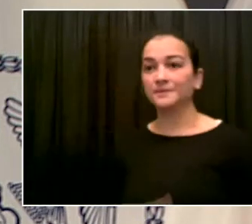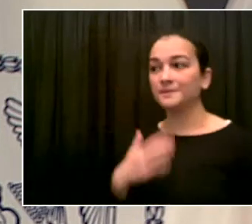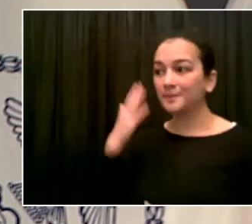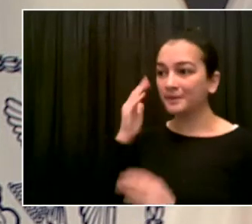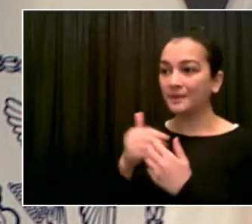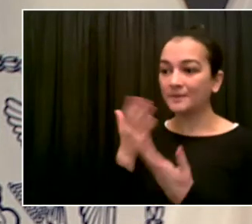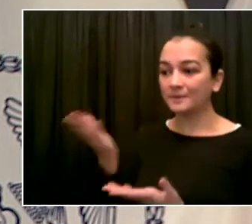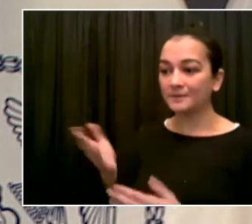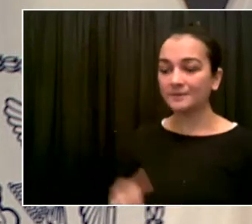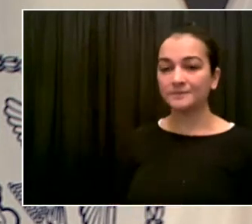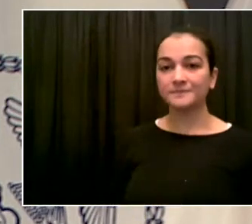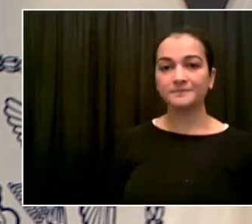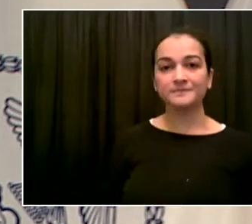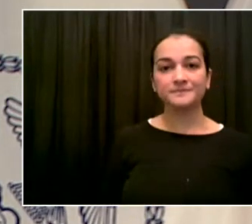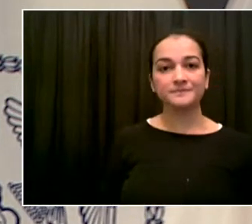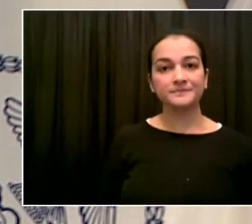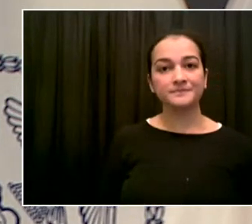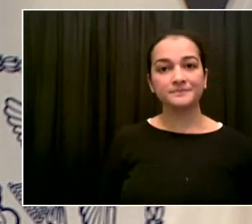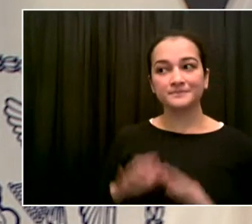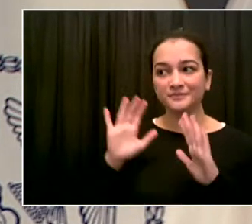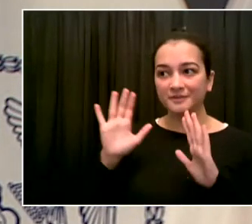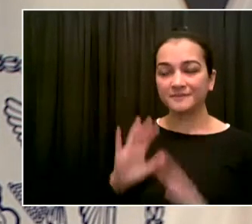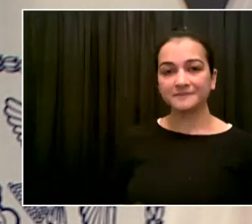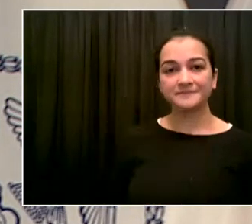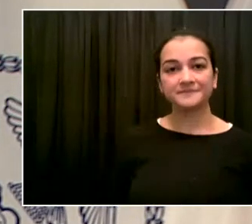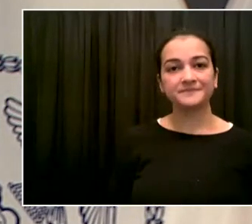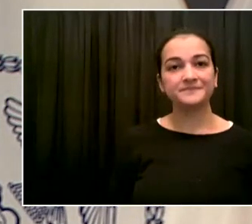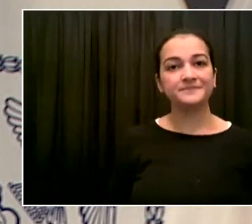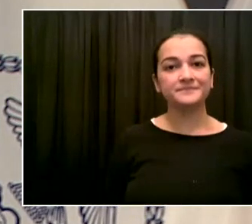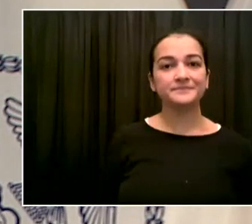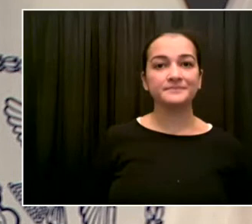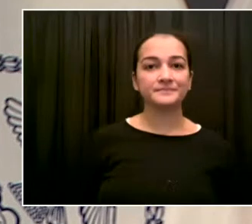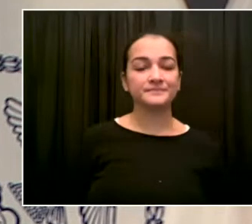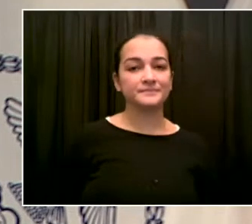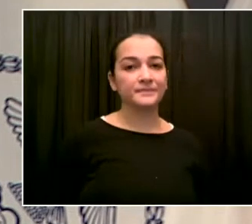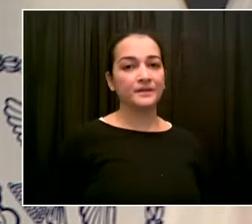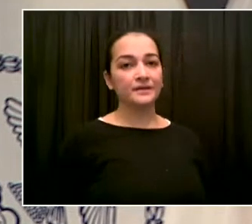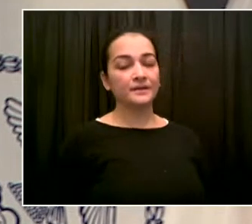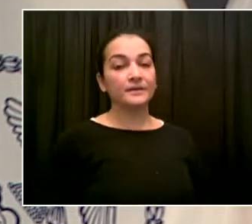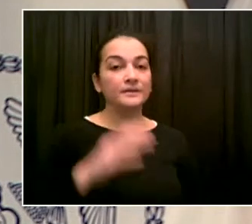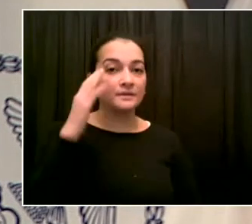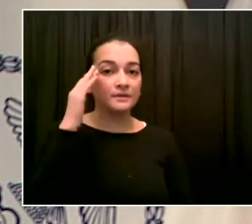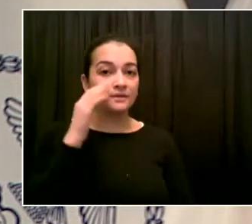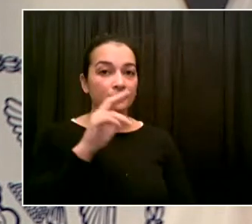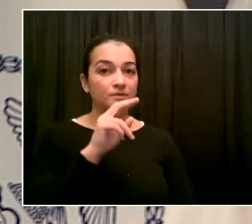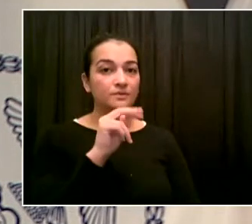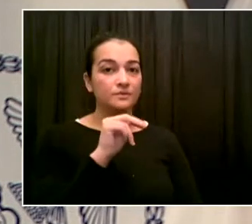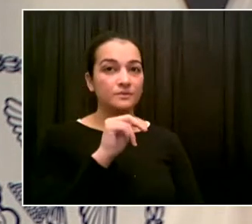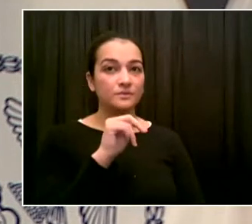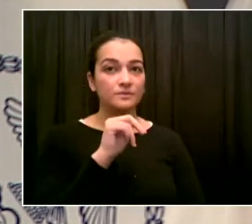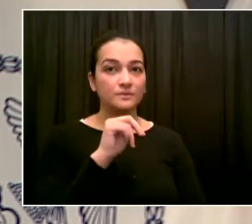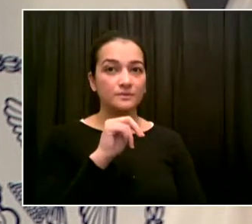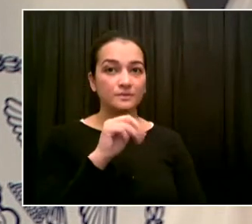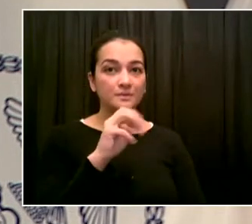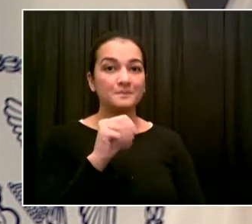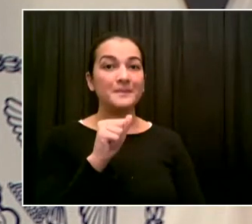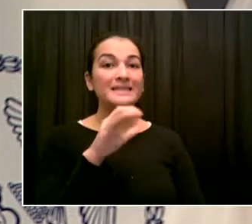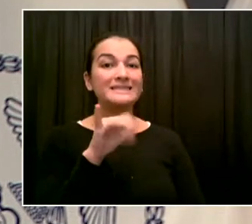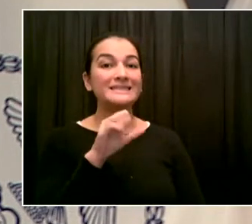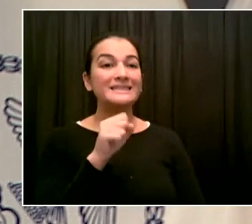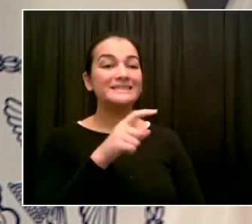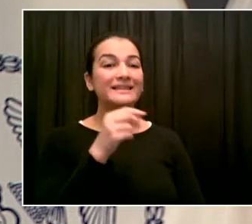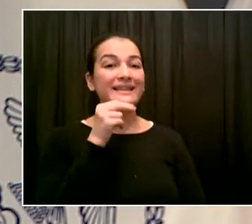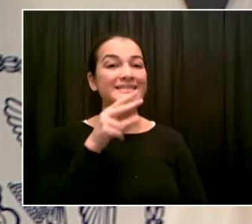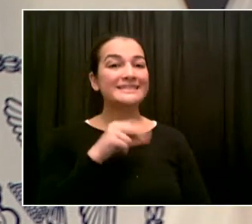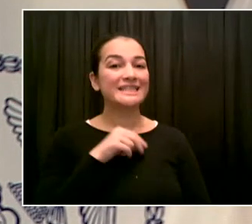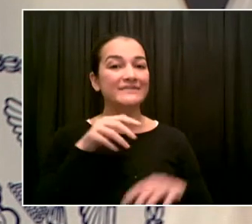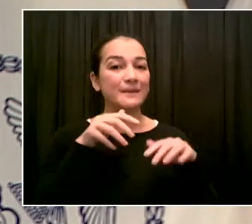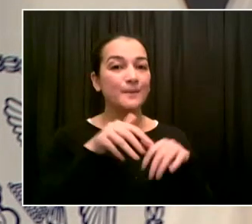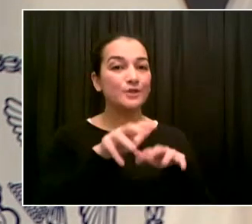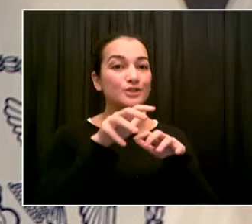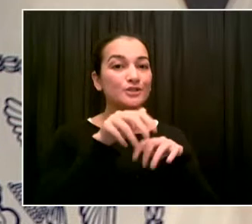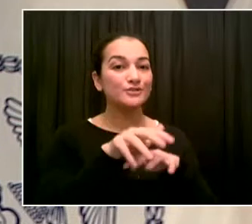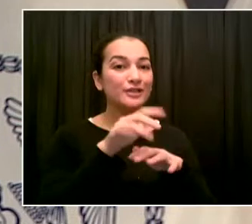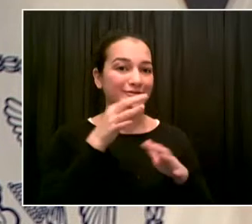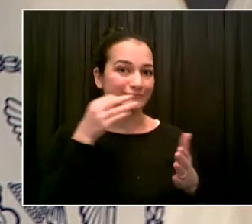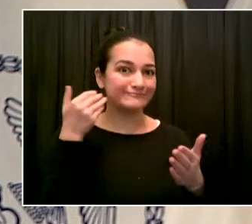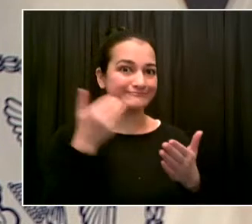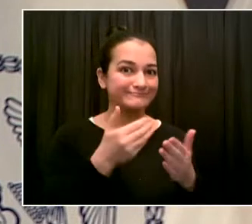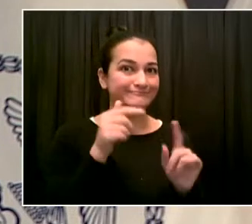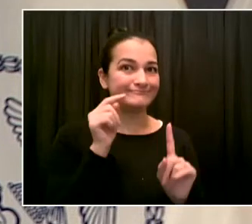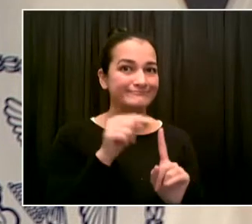MR. MAYOR. I KNOW